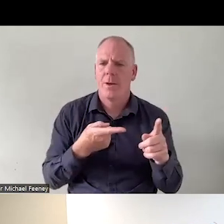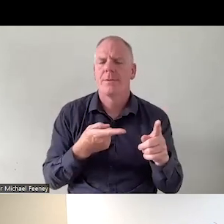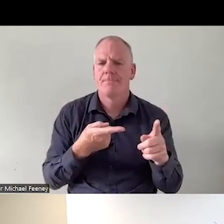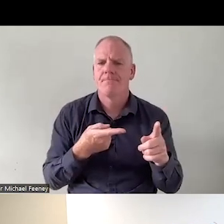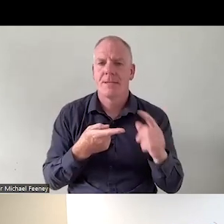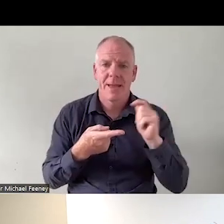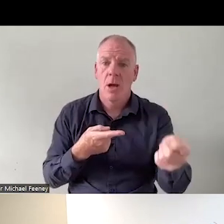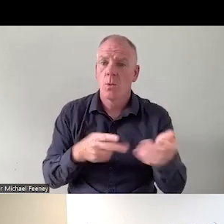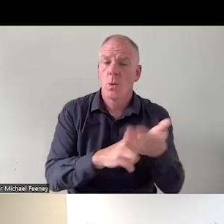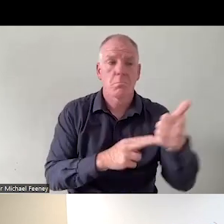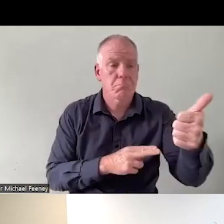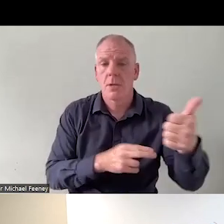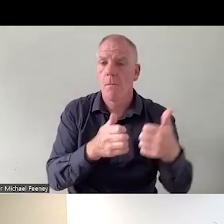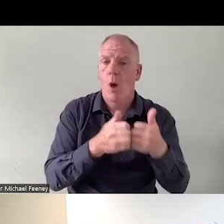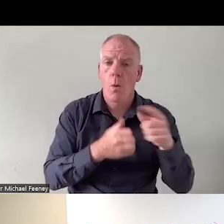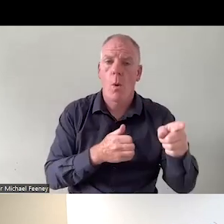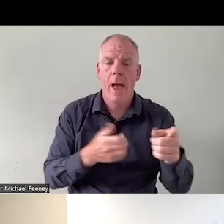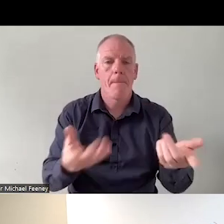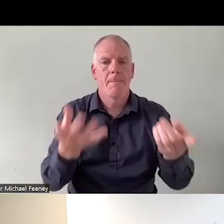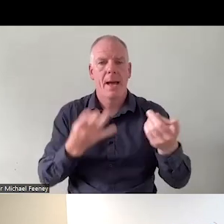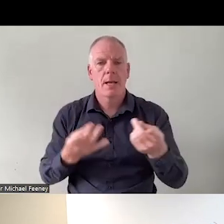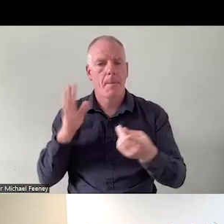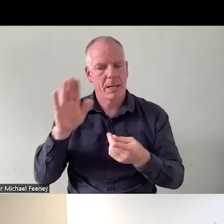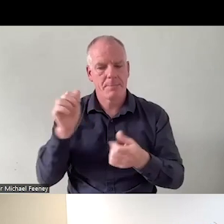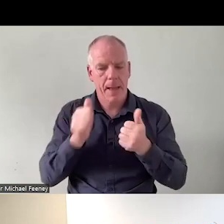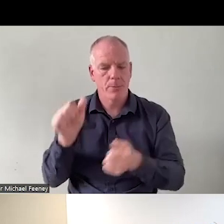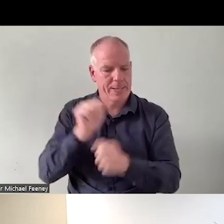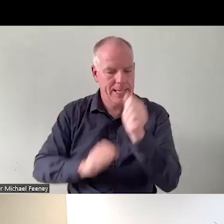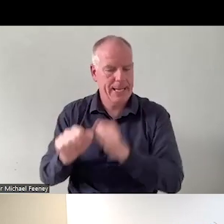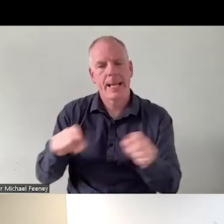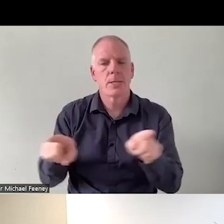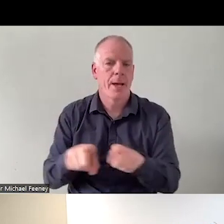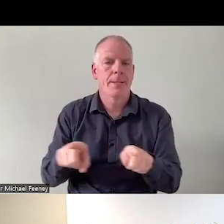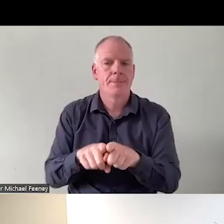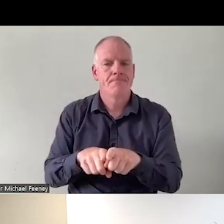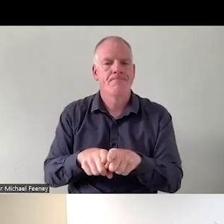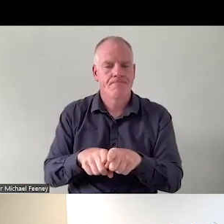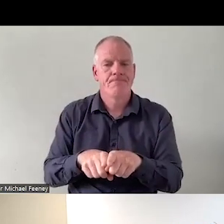There'll be some cleaning and sanitising required, and recharging.